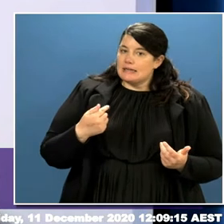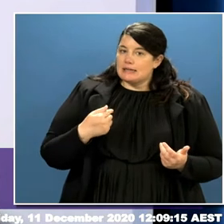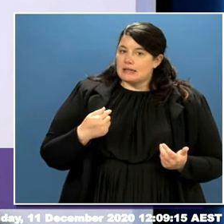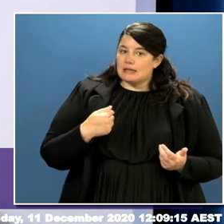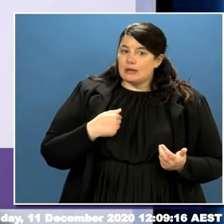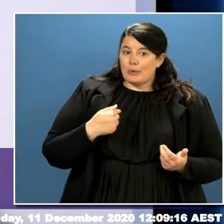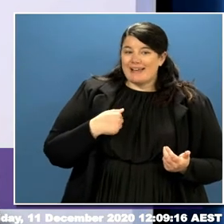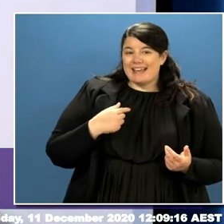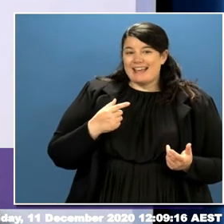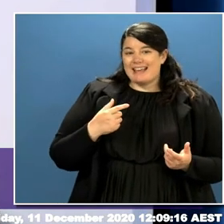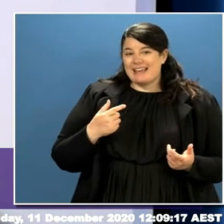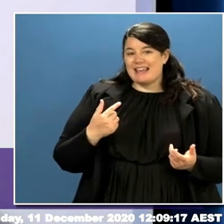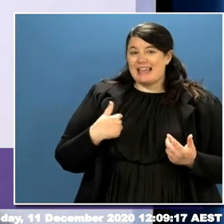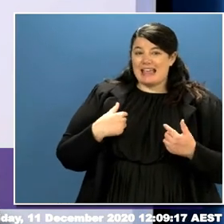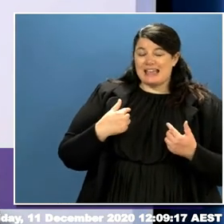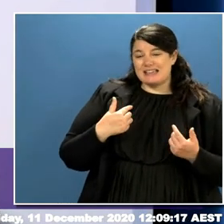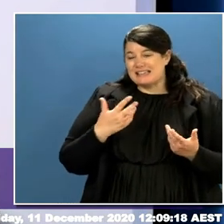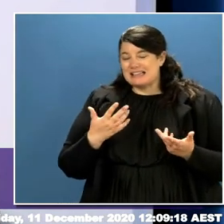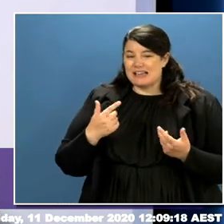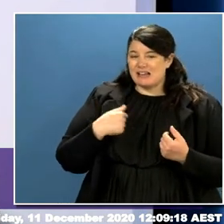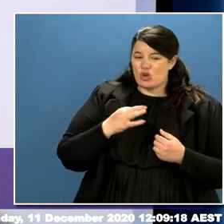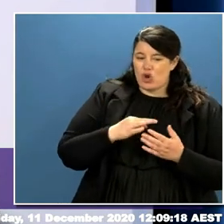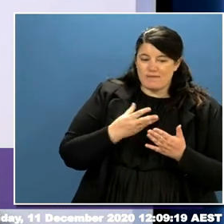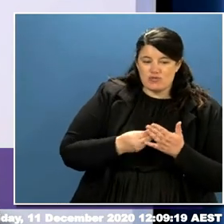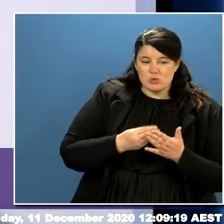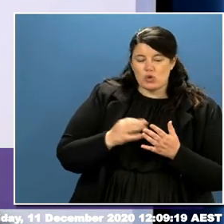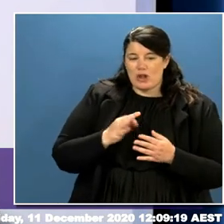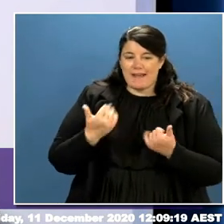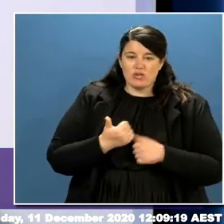don't have the resources, there aren't enough candidates, we're concerned about